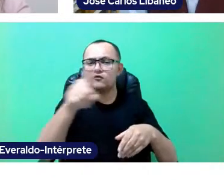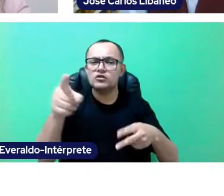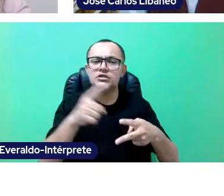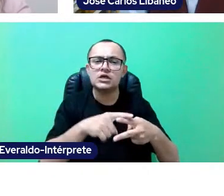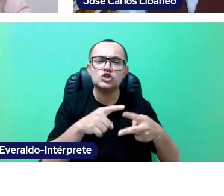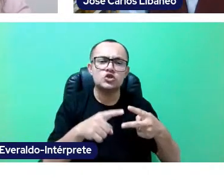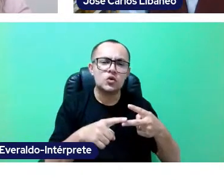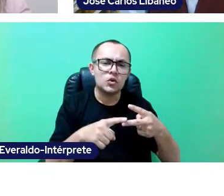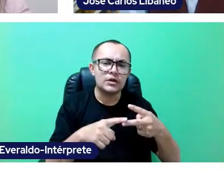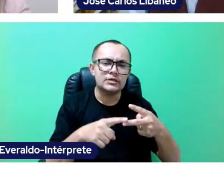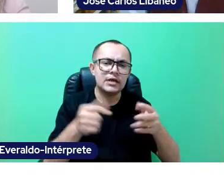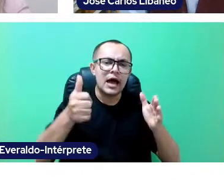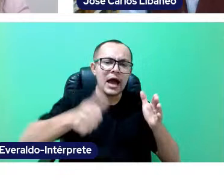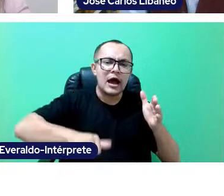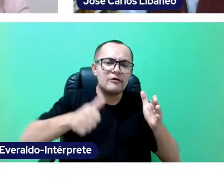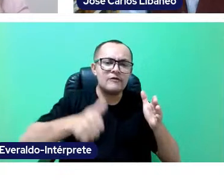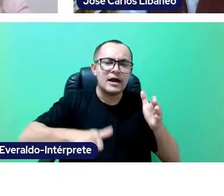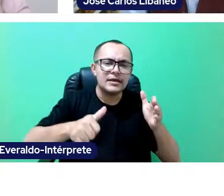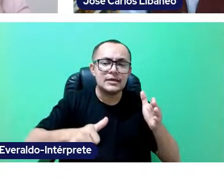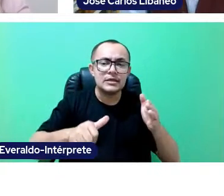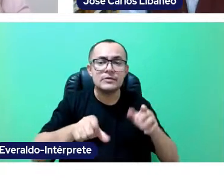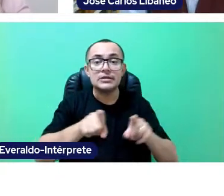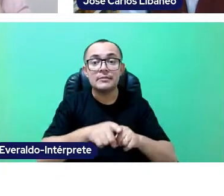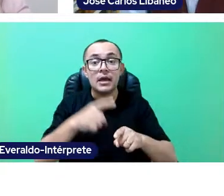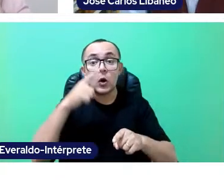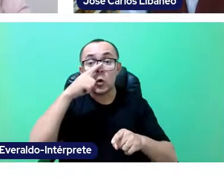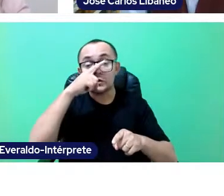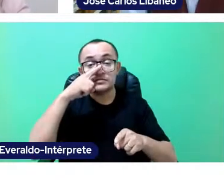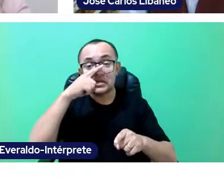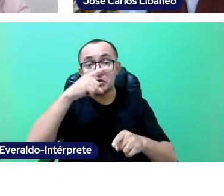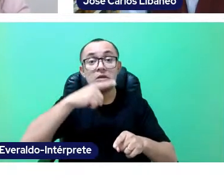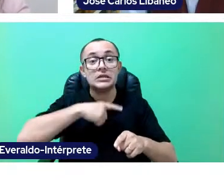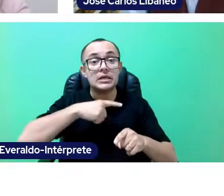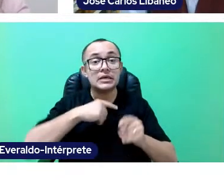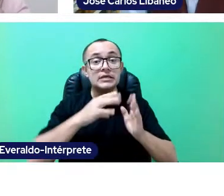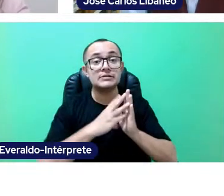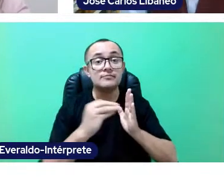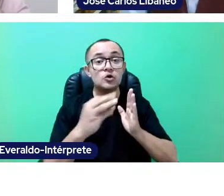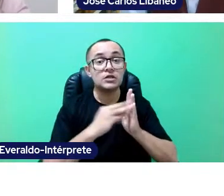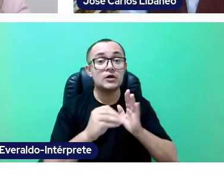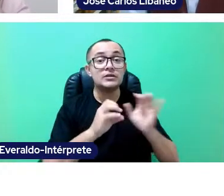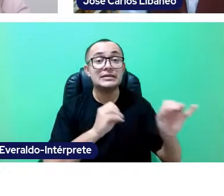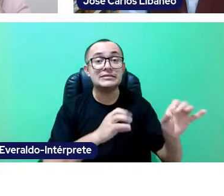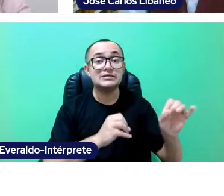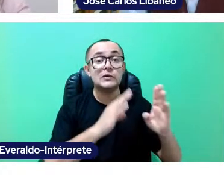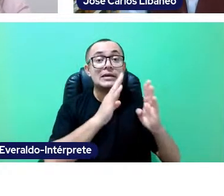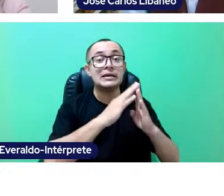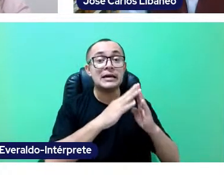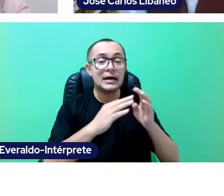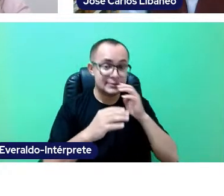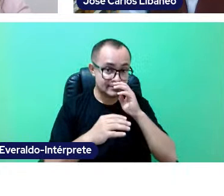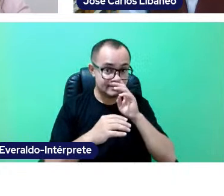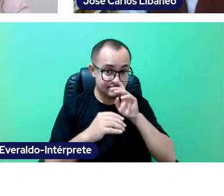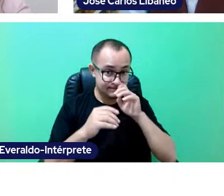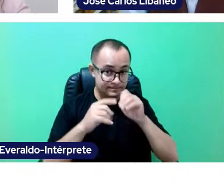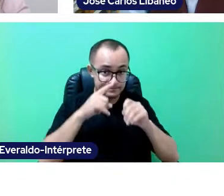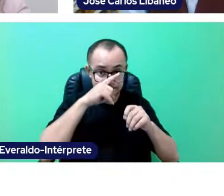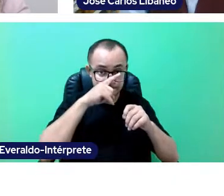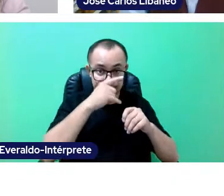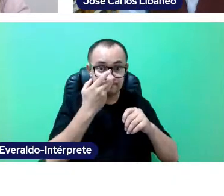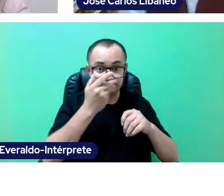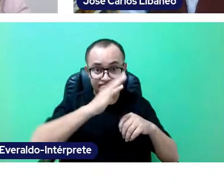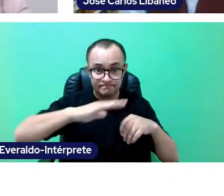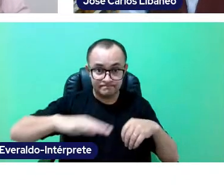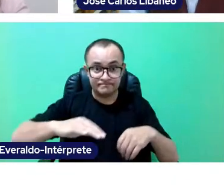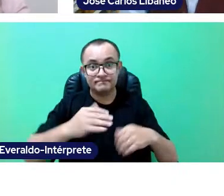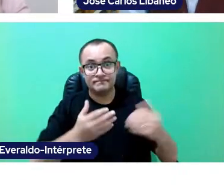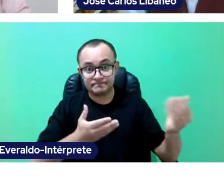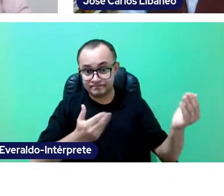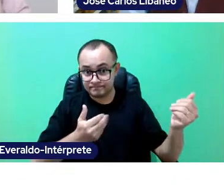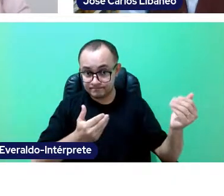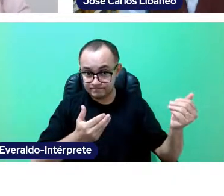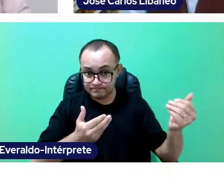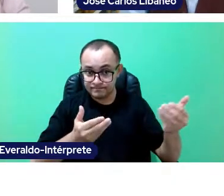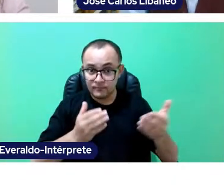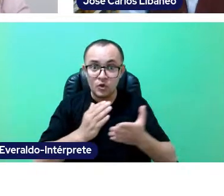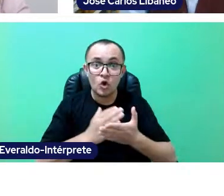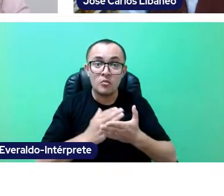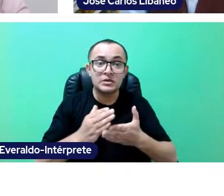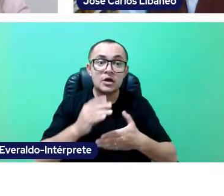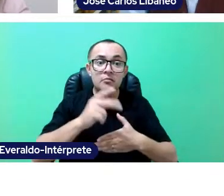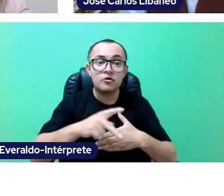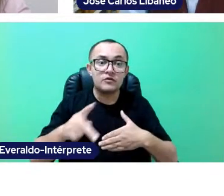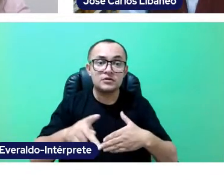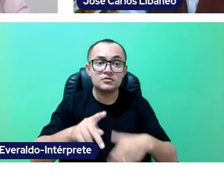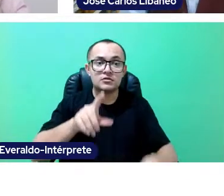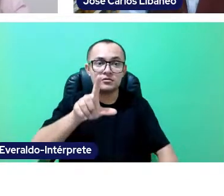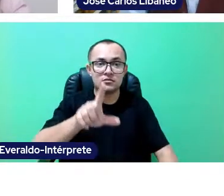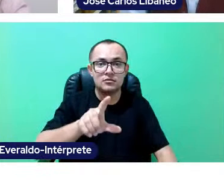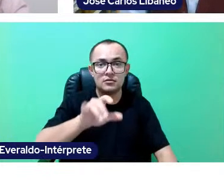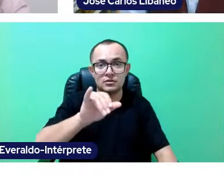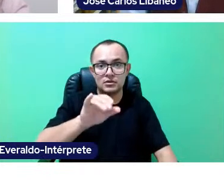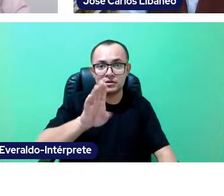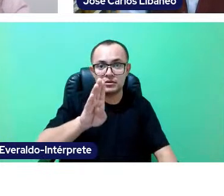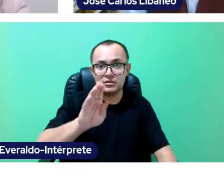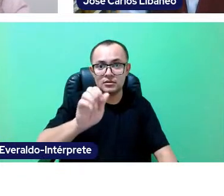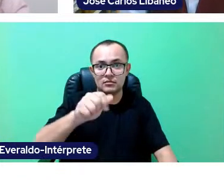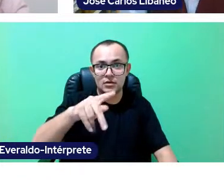So how do you evaluate this model and what are the risks to our kids and teenagers in our country. Let's start by professor Libâneo.